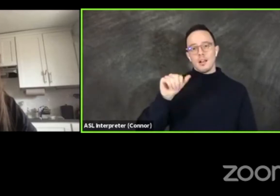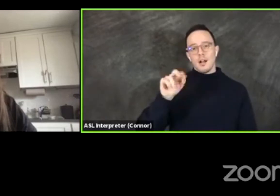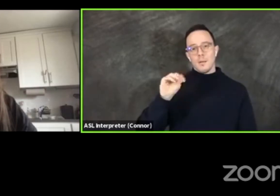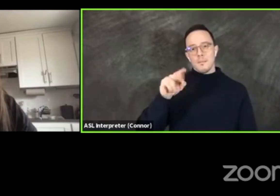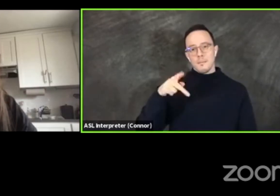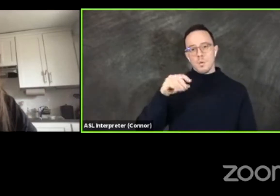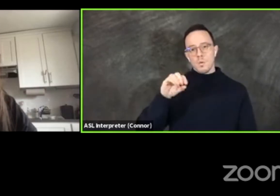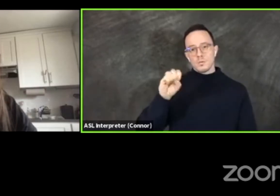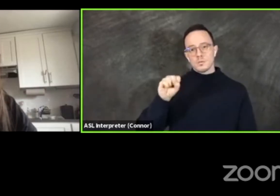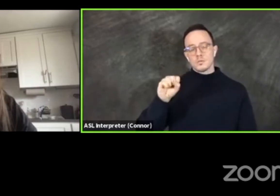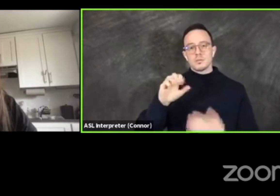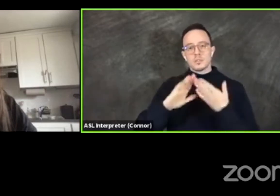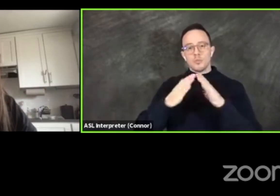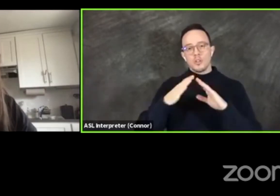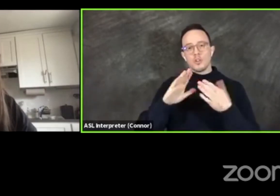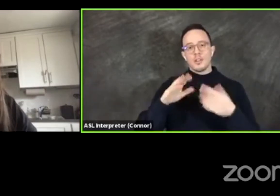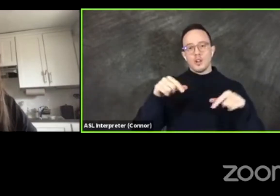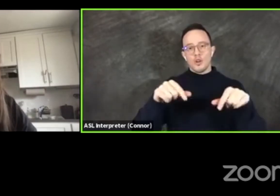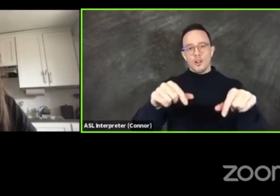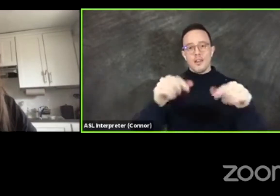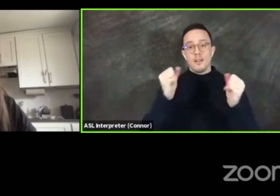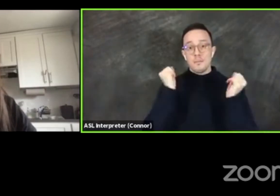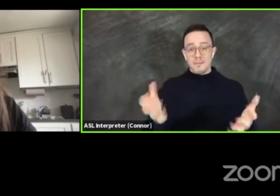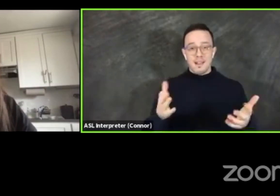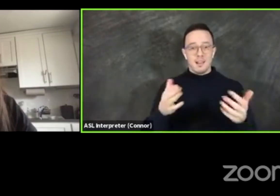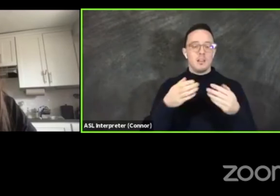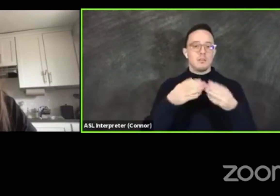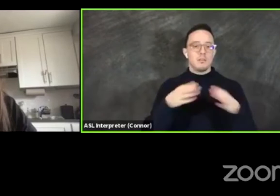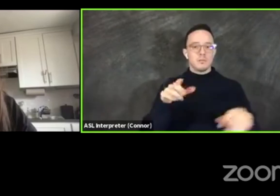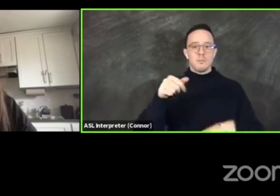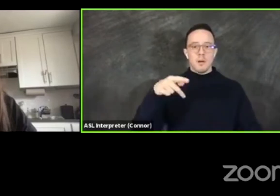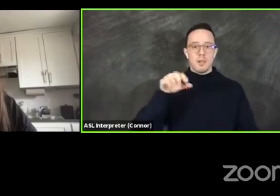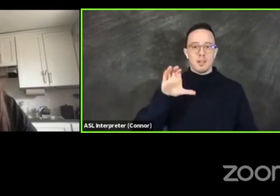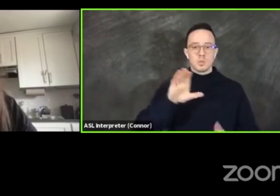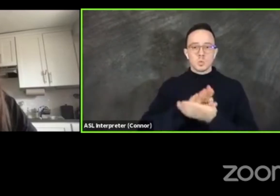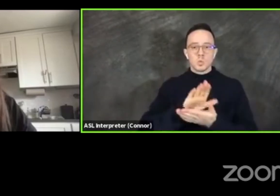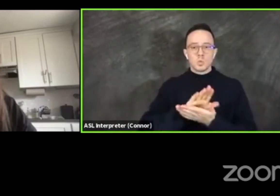IN THE EAST VILLAGE OF MANAHATTA. PLEASE JOIN ME IN TAKING A MOMENT